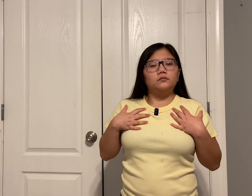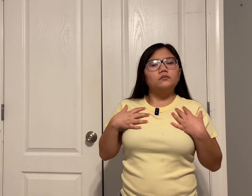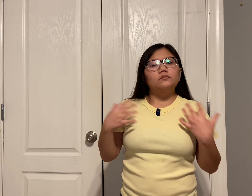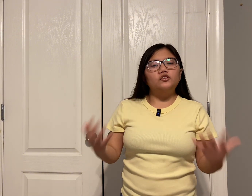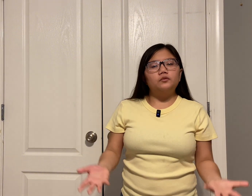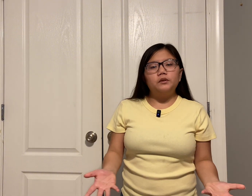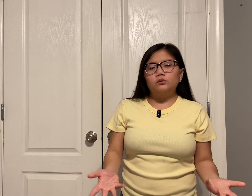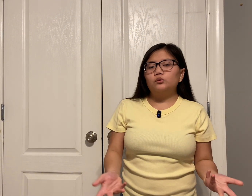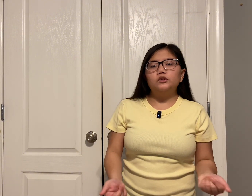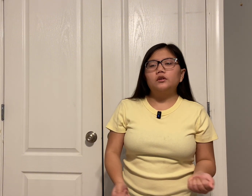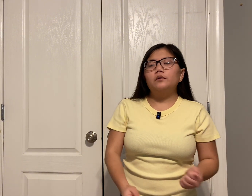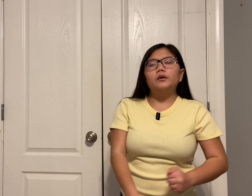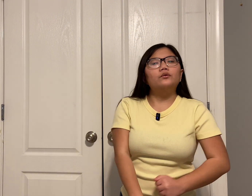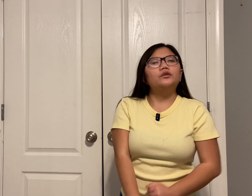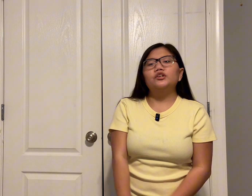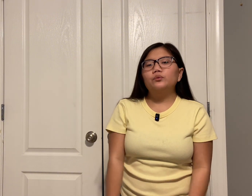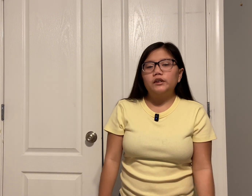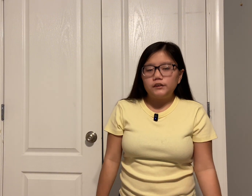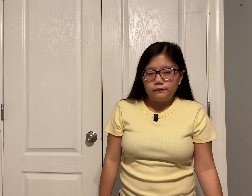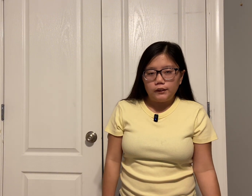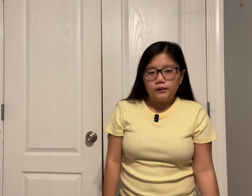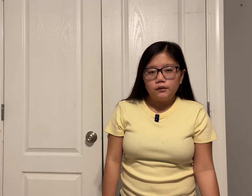So pick which one you like better either way is fine.